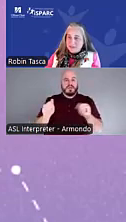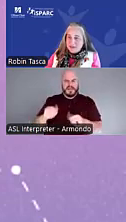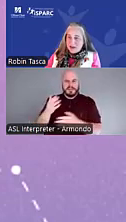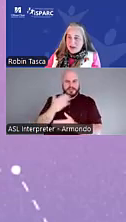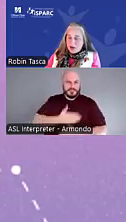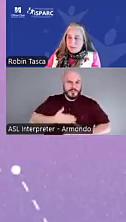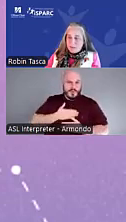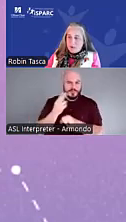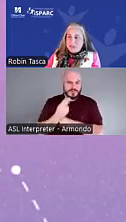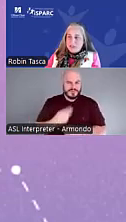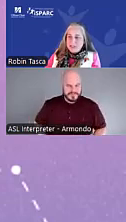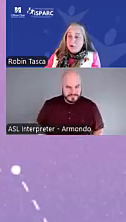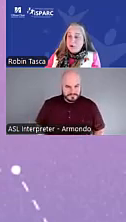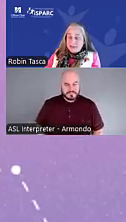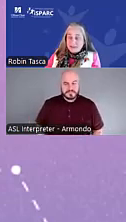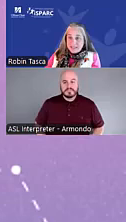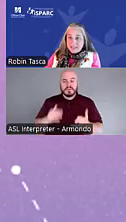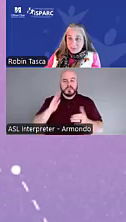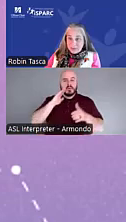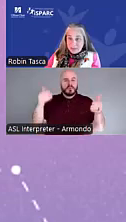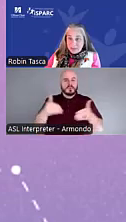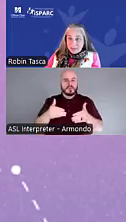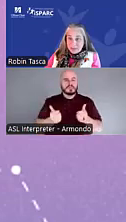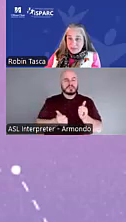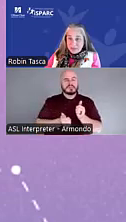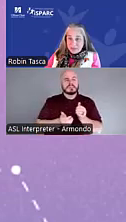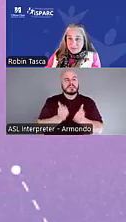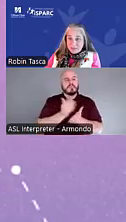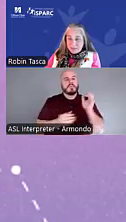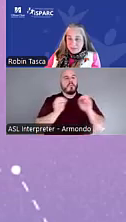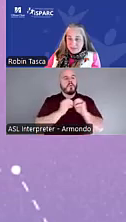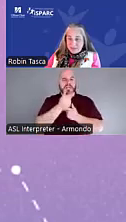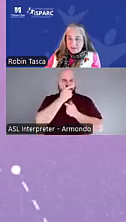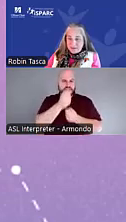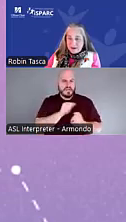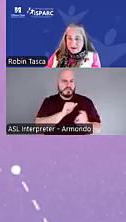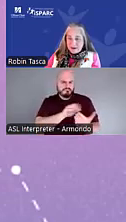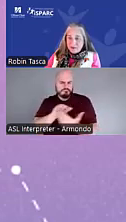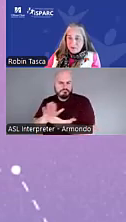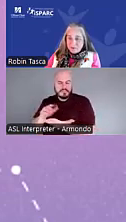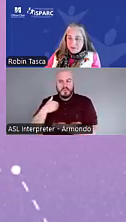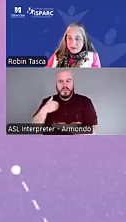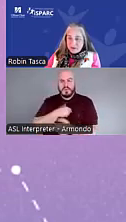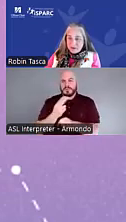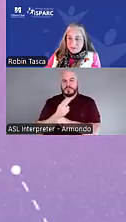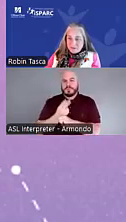of the more interesting modalities that we use and employ here within ISPARC.